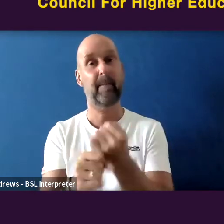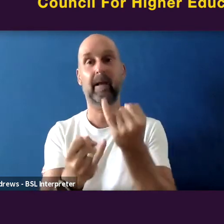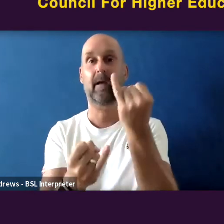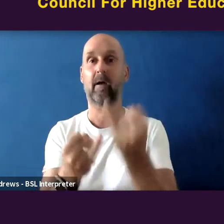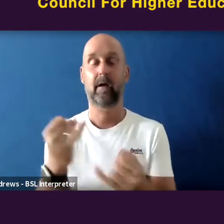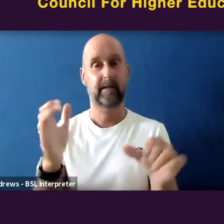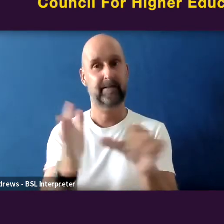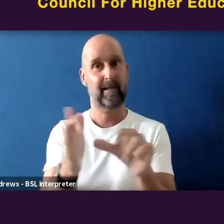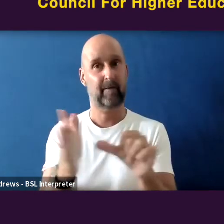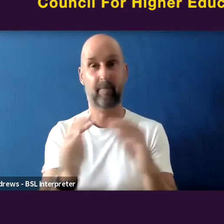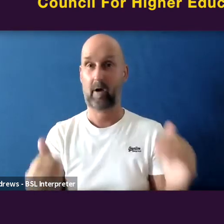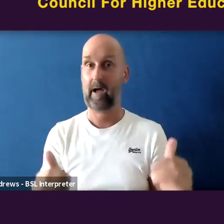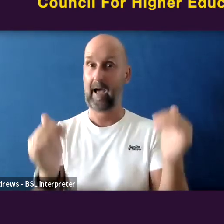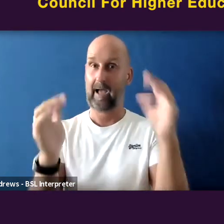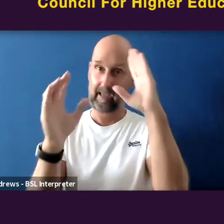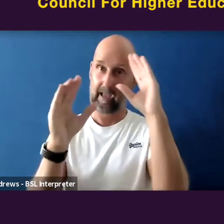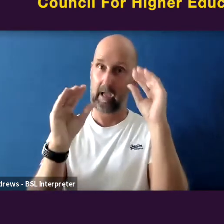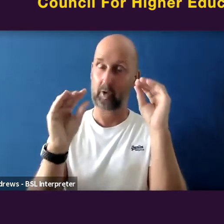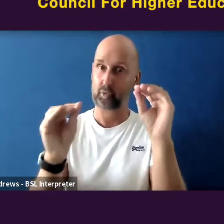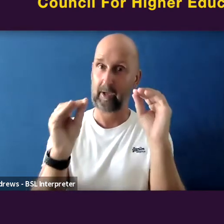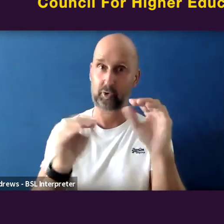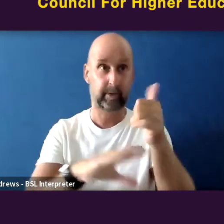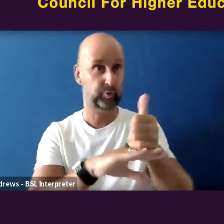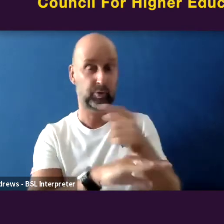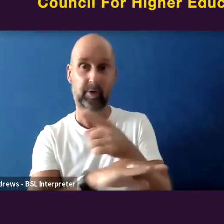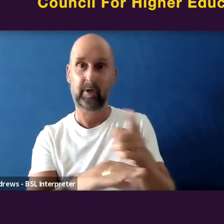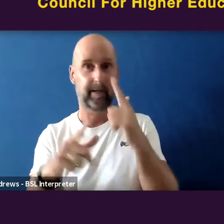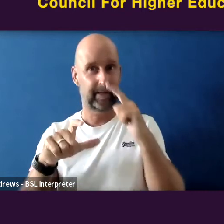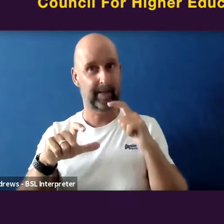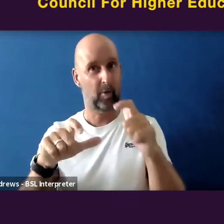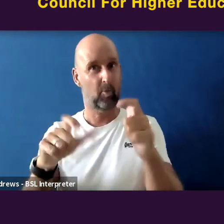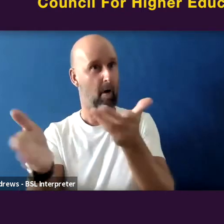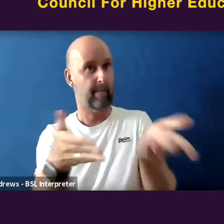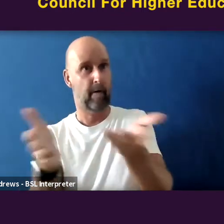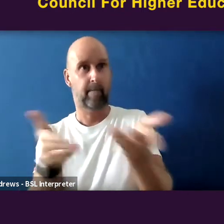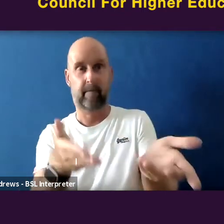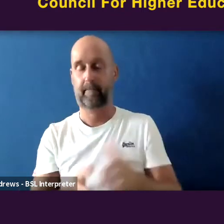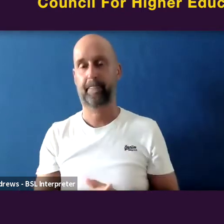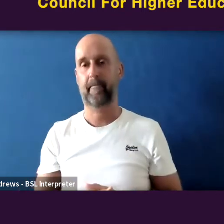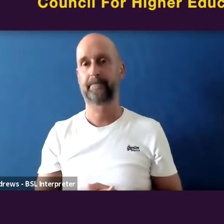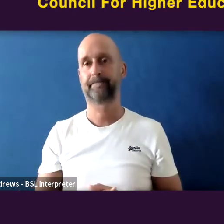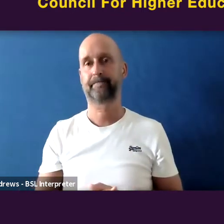Higher Education Institutions to continue their creative offerings. The knock on effect of this